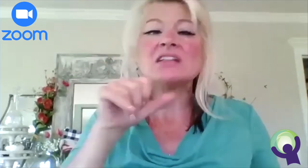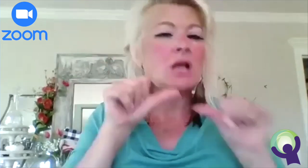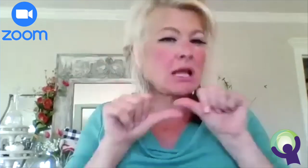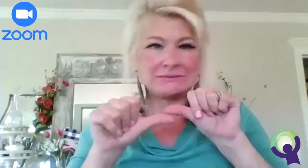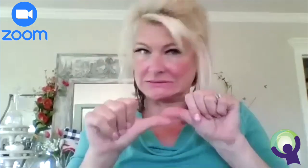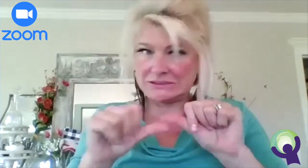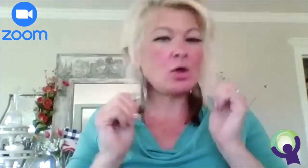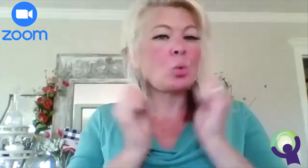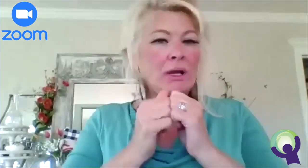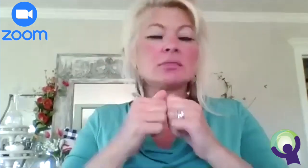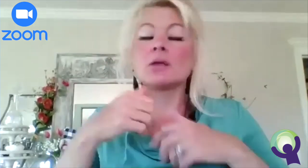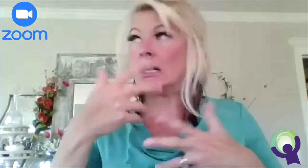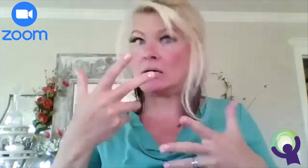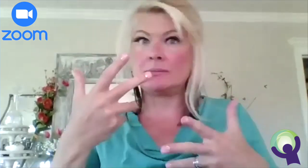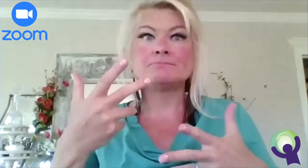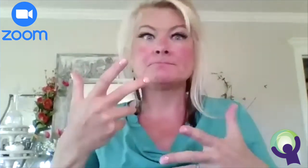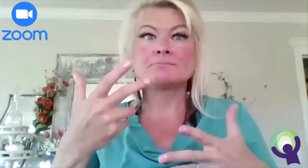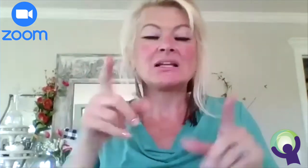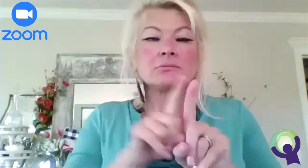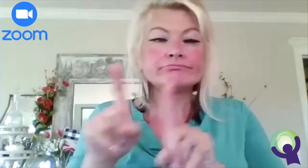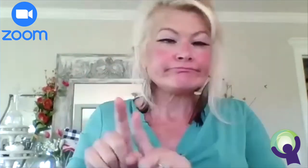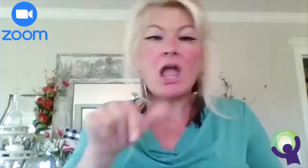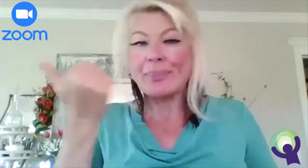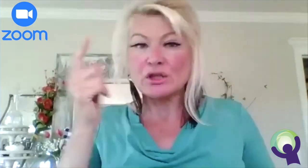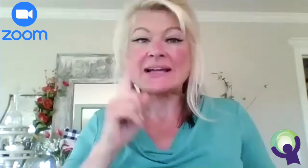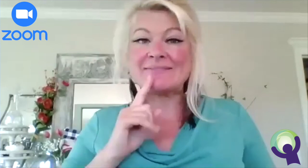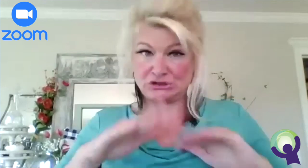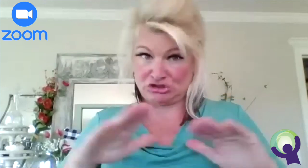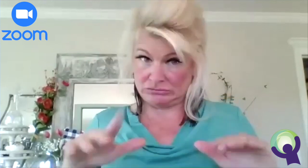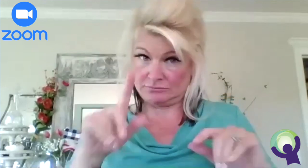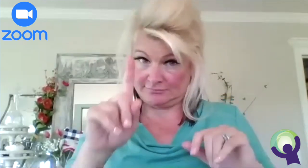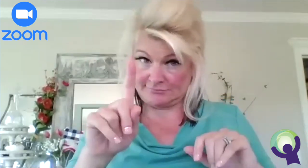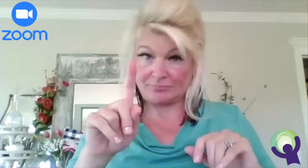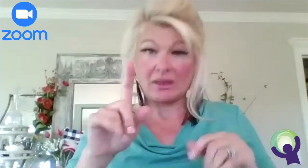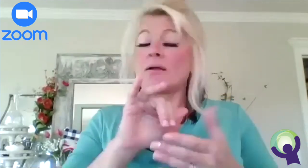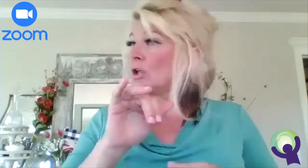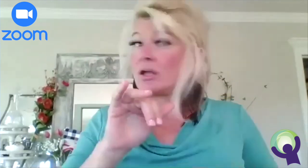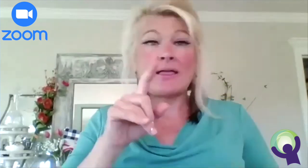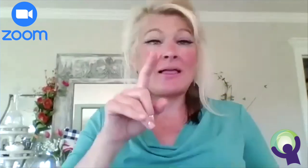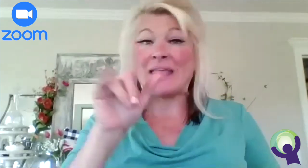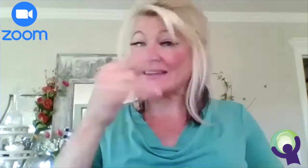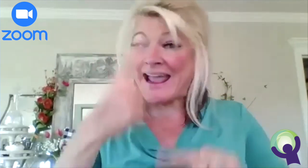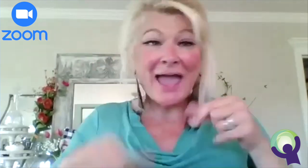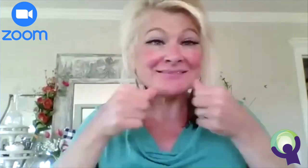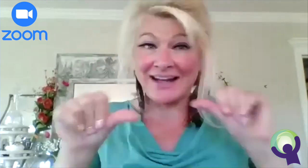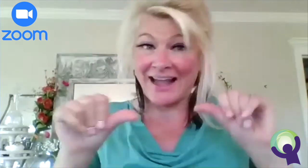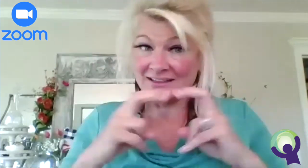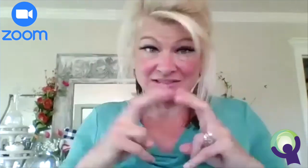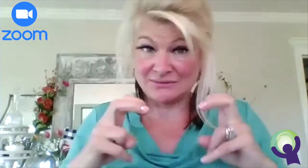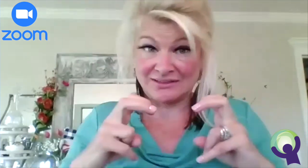this isn't consistent with other deaf children .